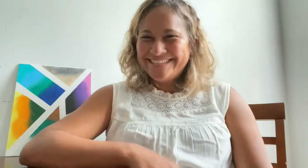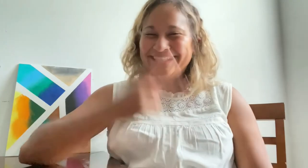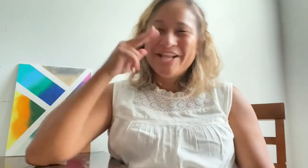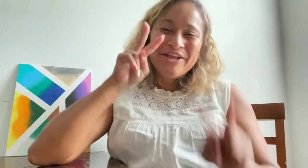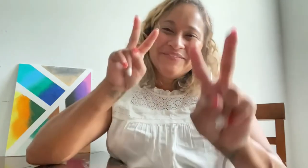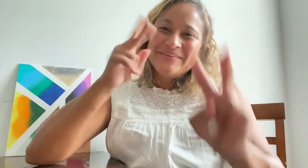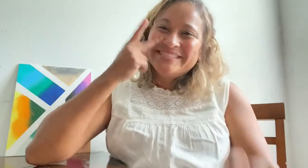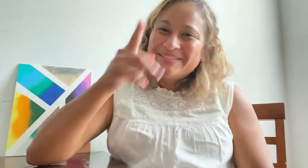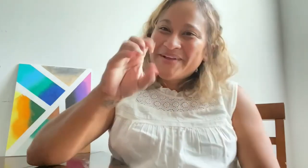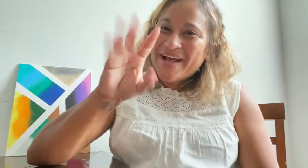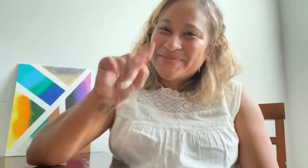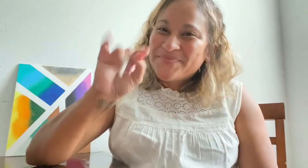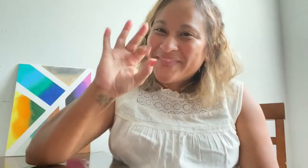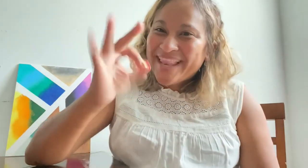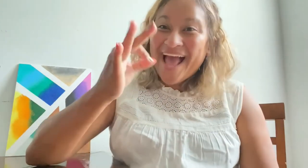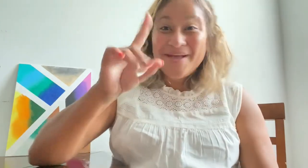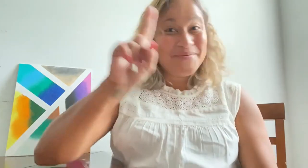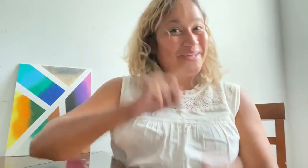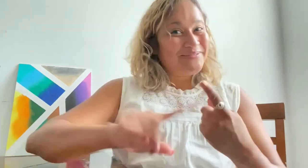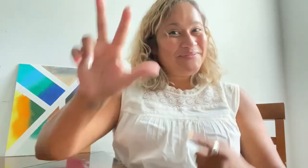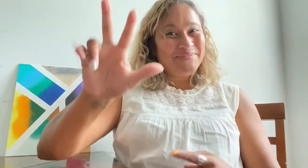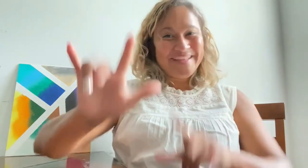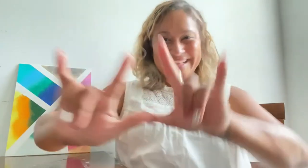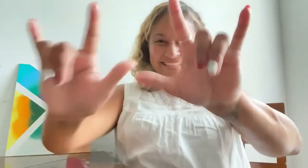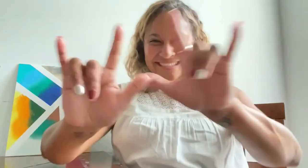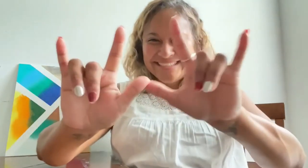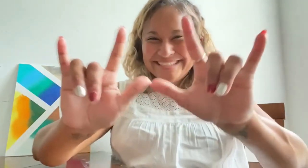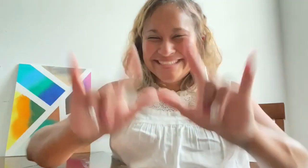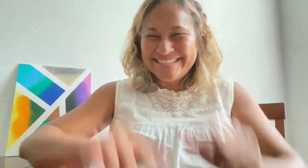I look forward to seeing you on Oct 9, from 1 pm to 3 pm. I love you. Good bye!